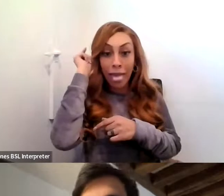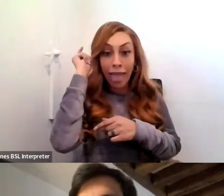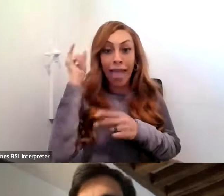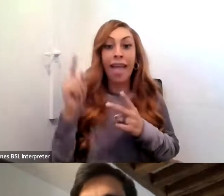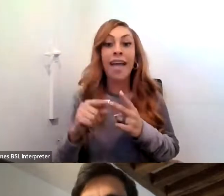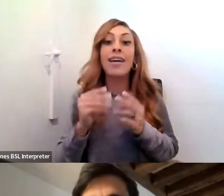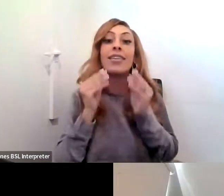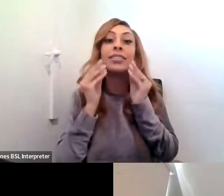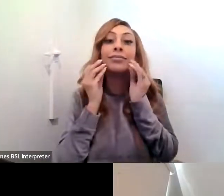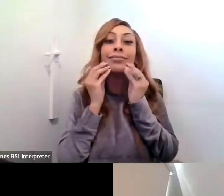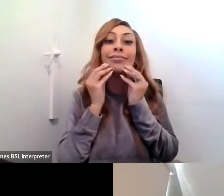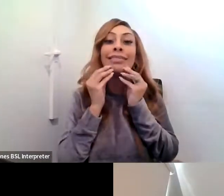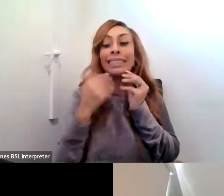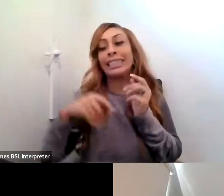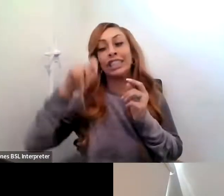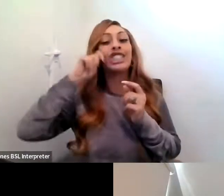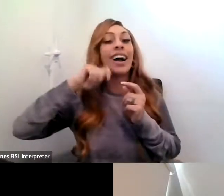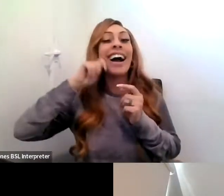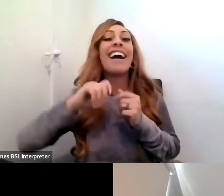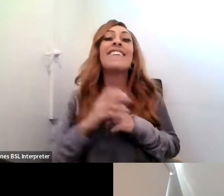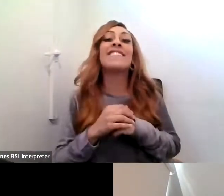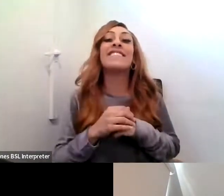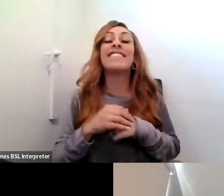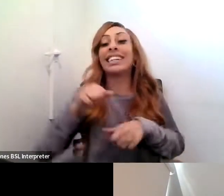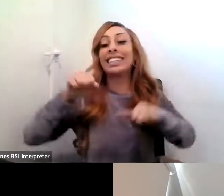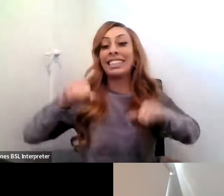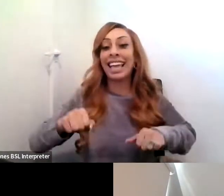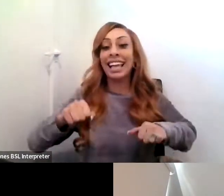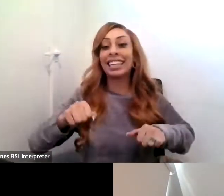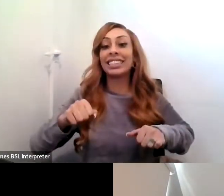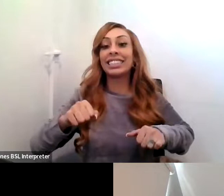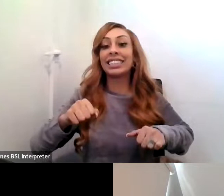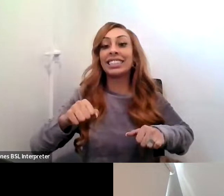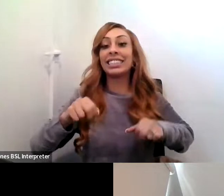slight stubble because I need a shave and I am sat in an apartment in Paris,